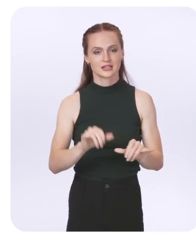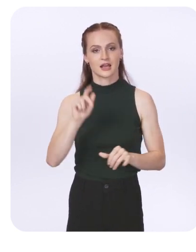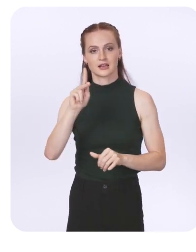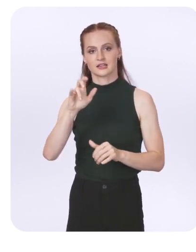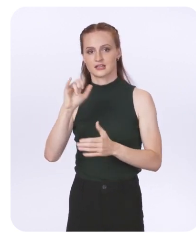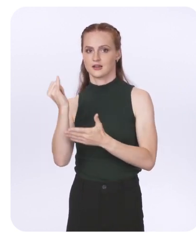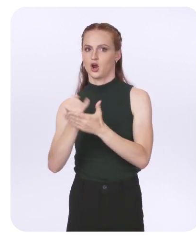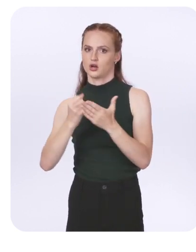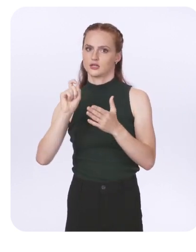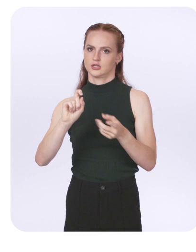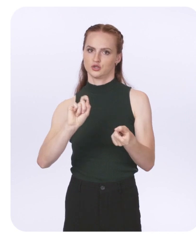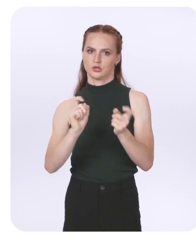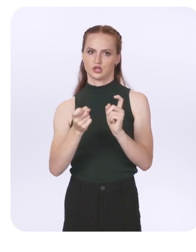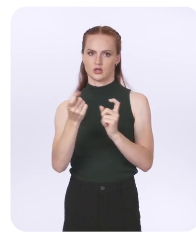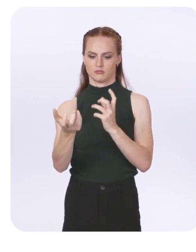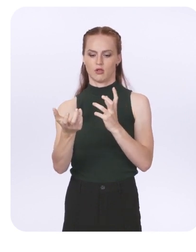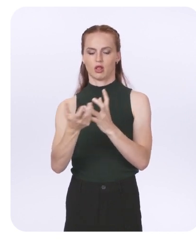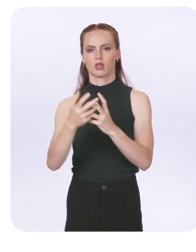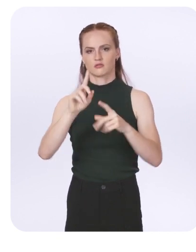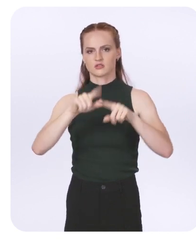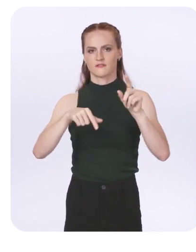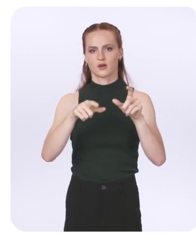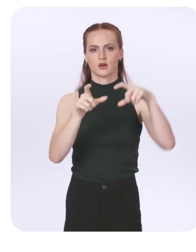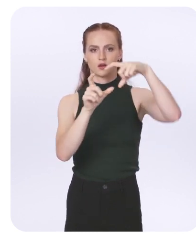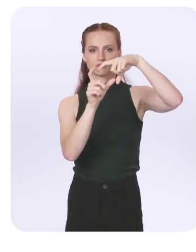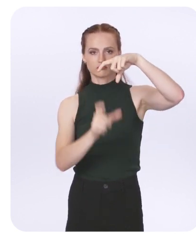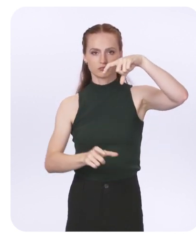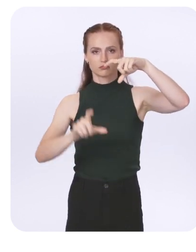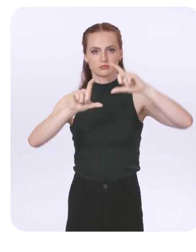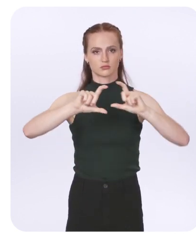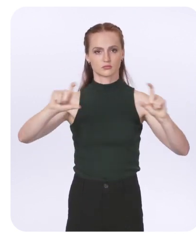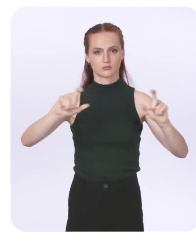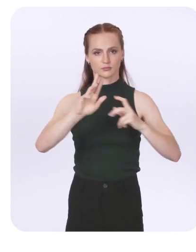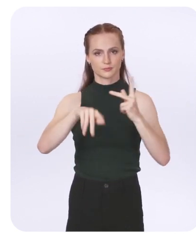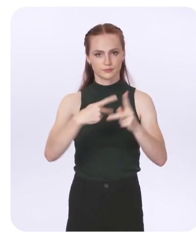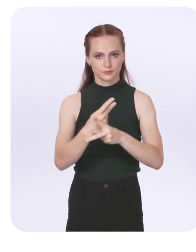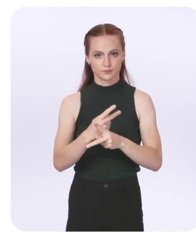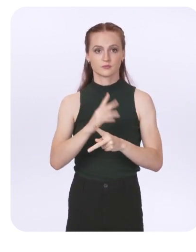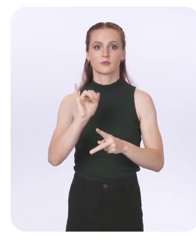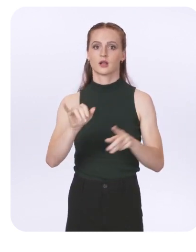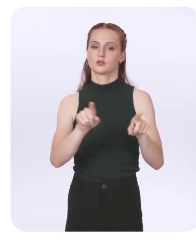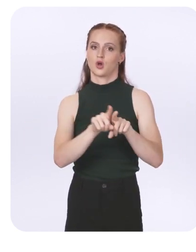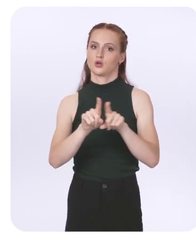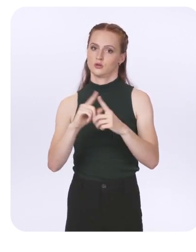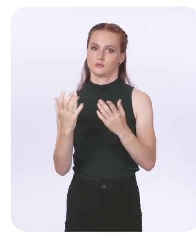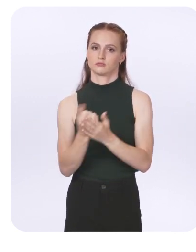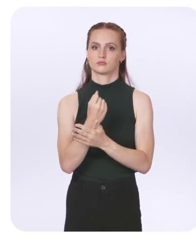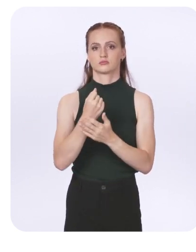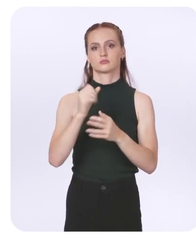on mobile and on the web, in that order. We have worked out of the presumption that in headset